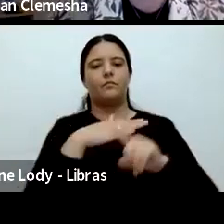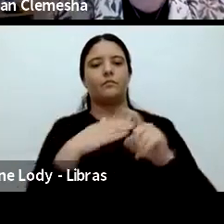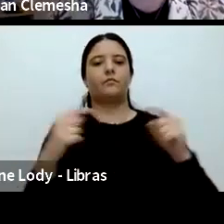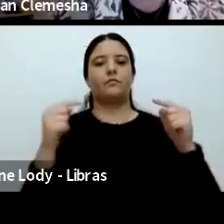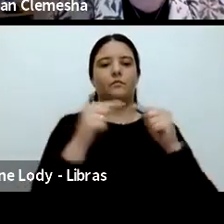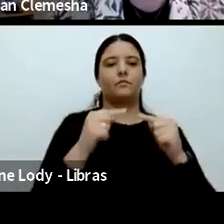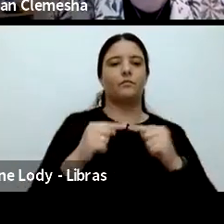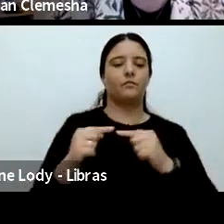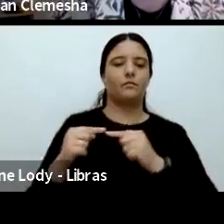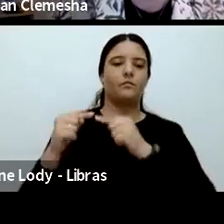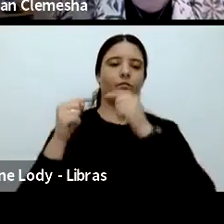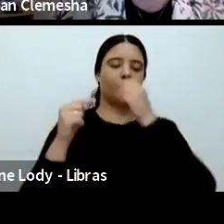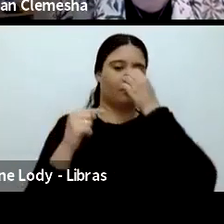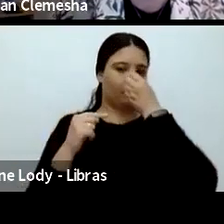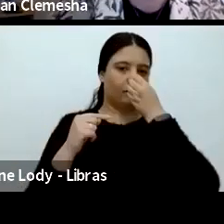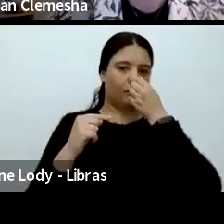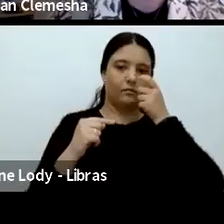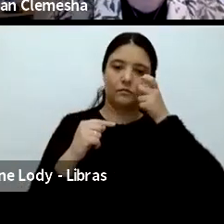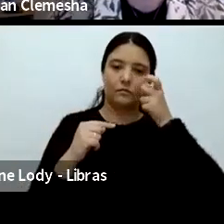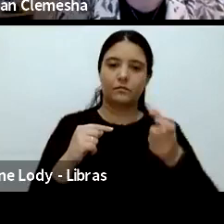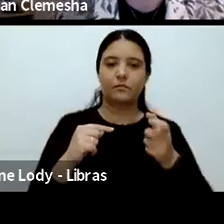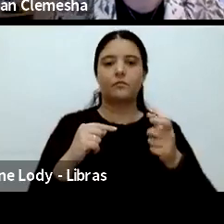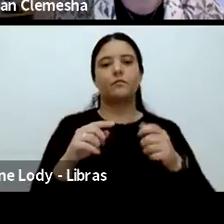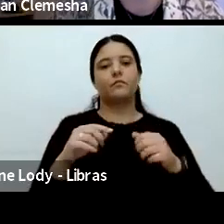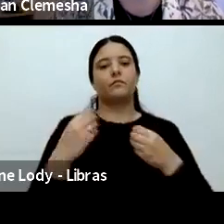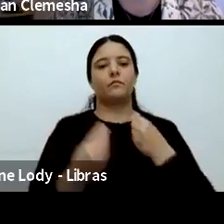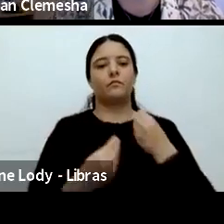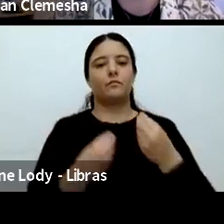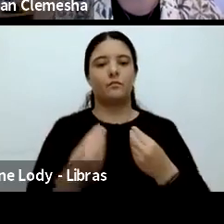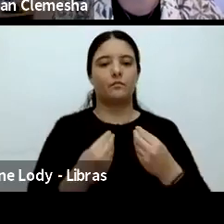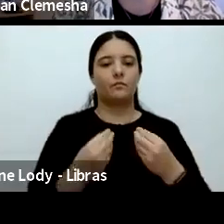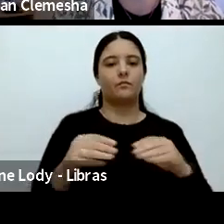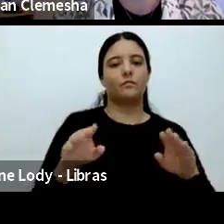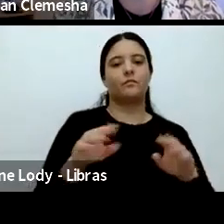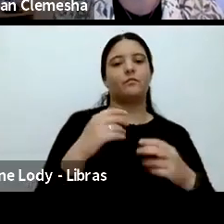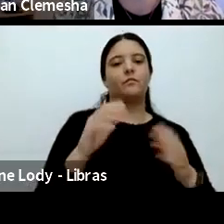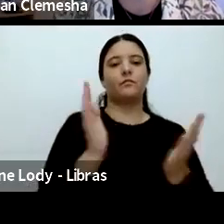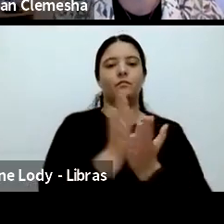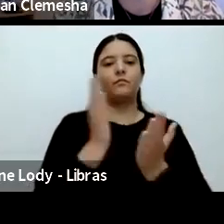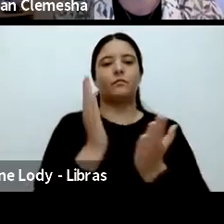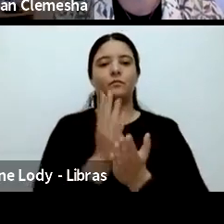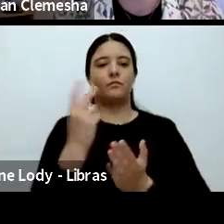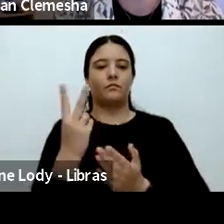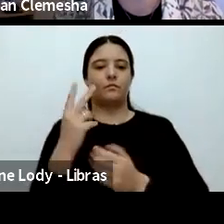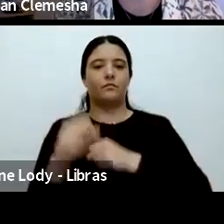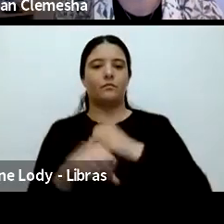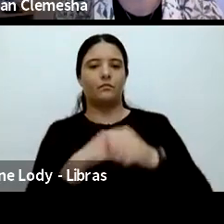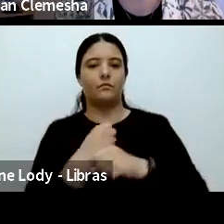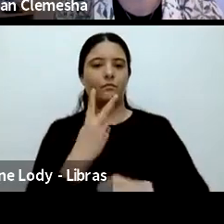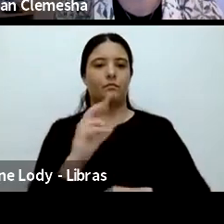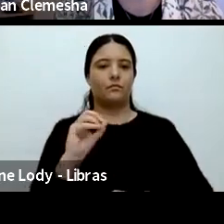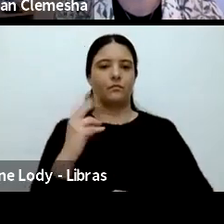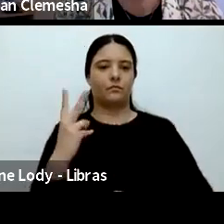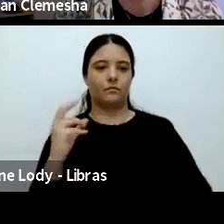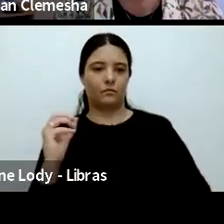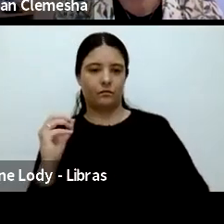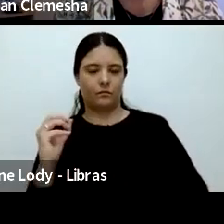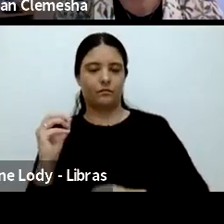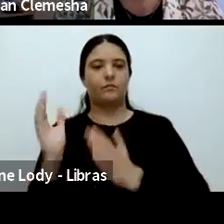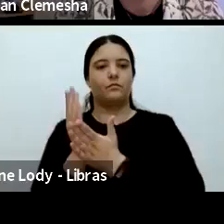So last year, published. d a book two books, well books, well from blows. burry one burry when I entitled burry when I entitled learning